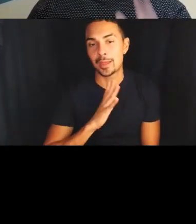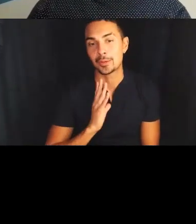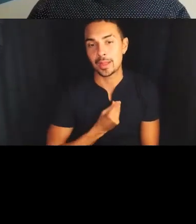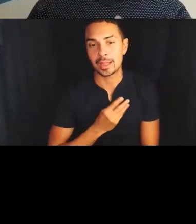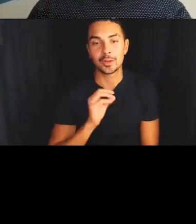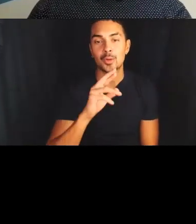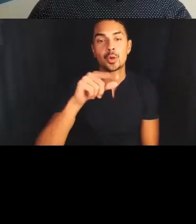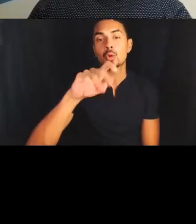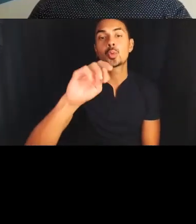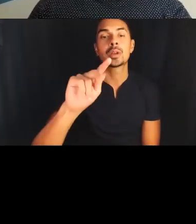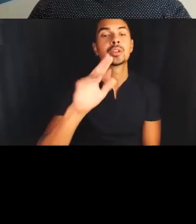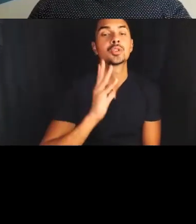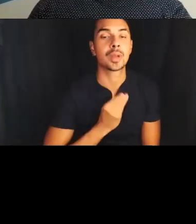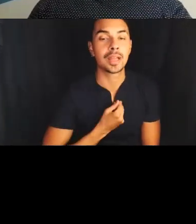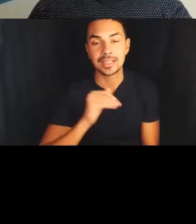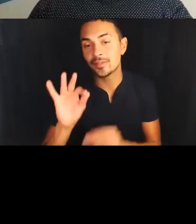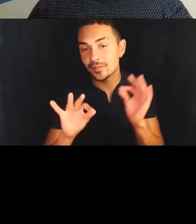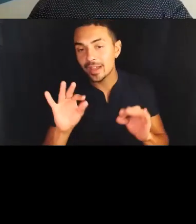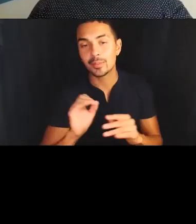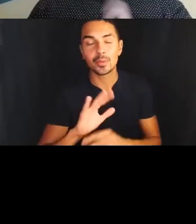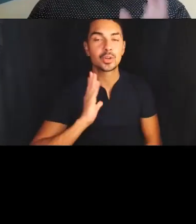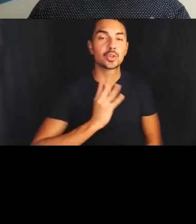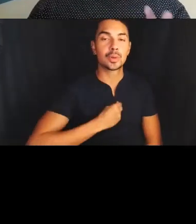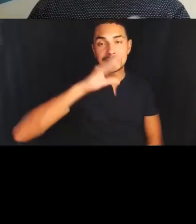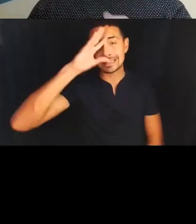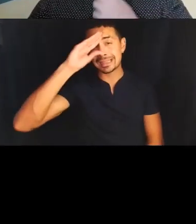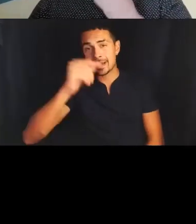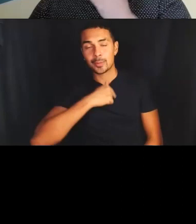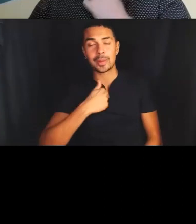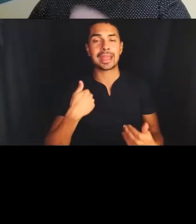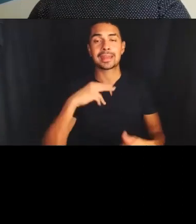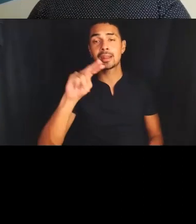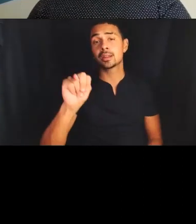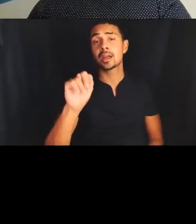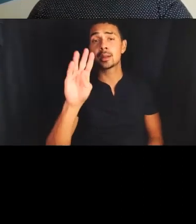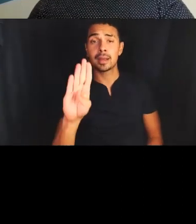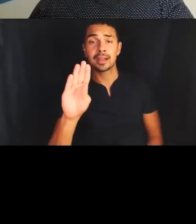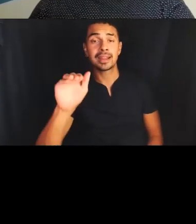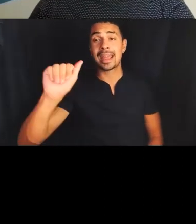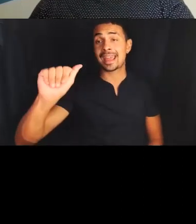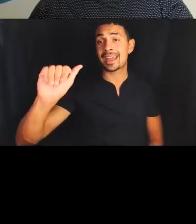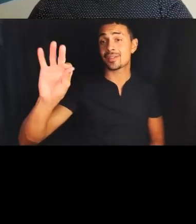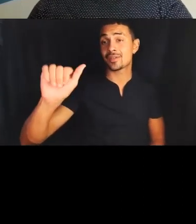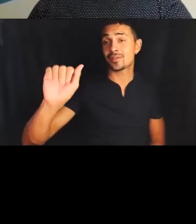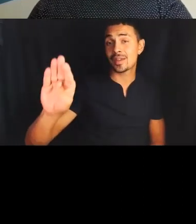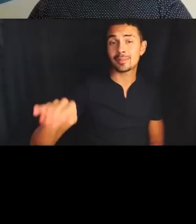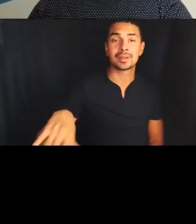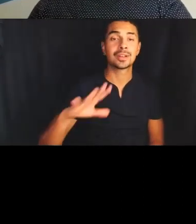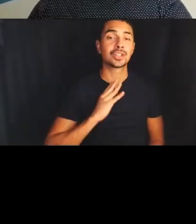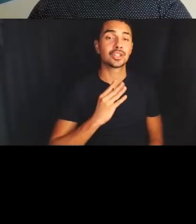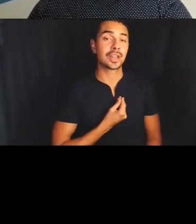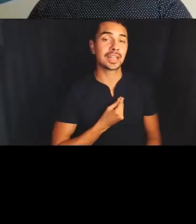trans guy. We had nonbinary AFAB, trans femme nonbinary guy